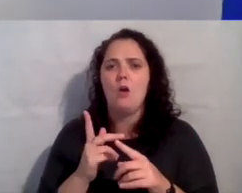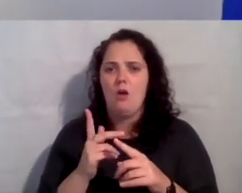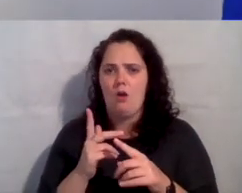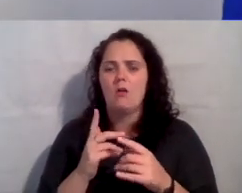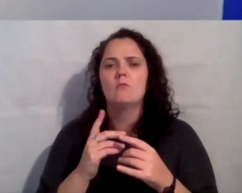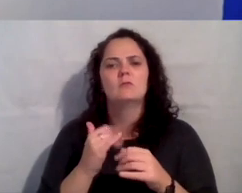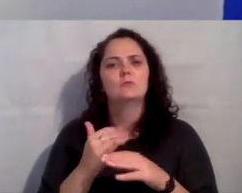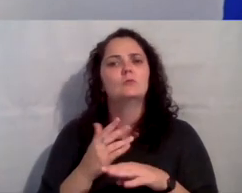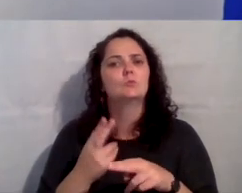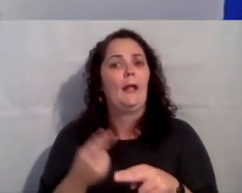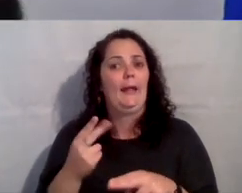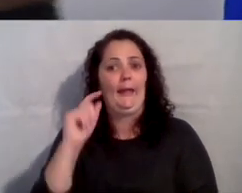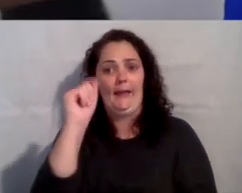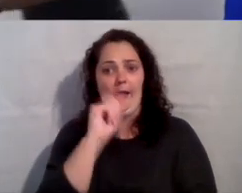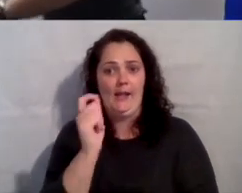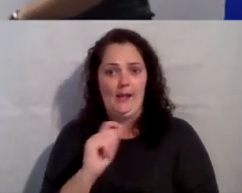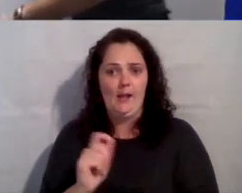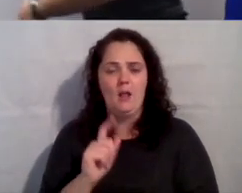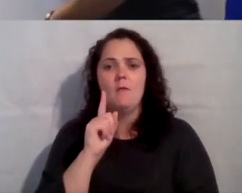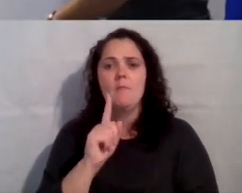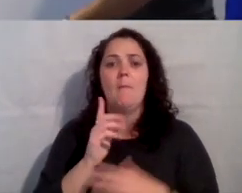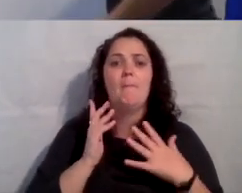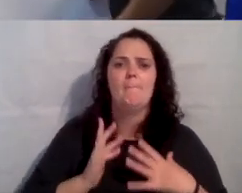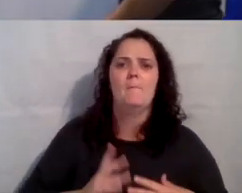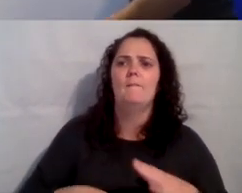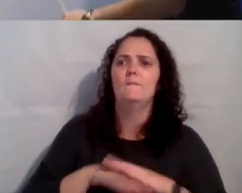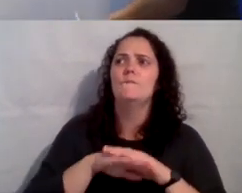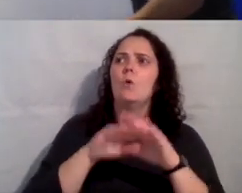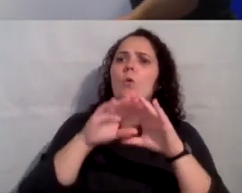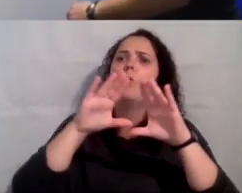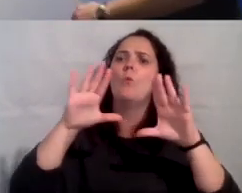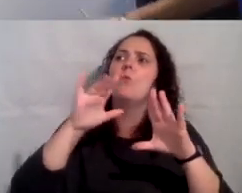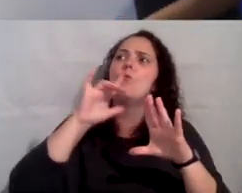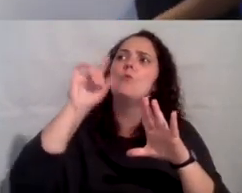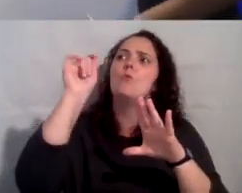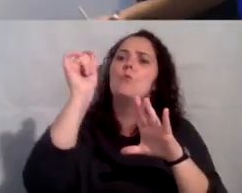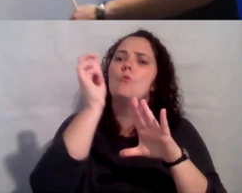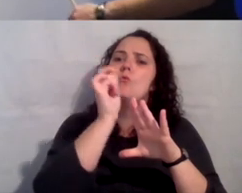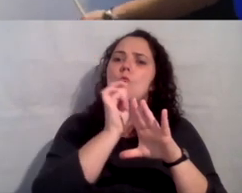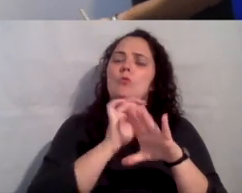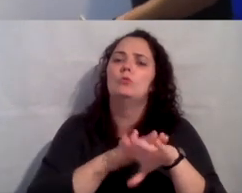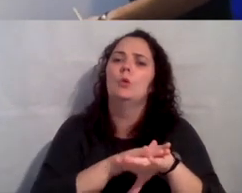slowly. So again, rather than trying to work the entire body in big sweeping motions, you're going to